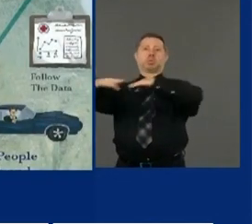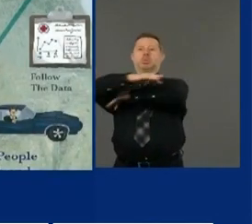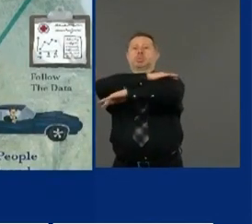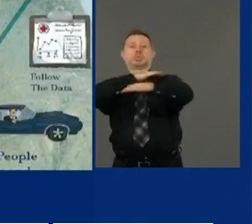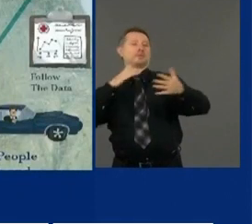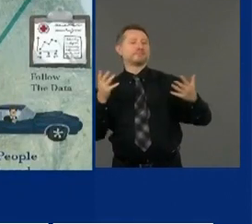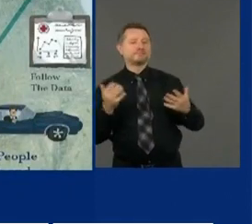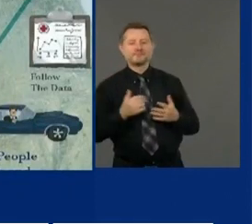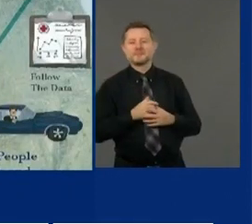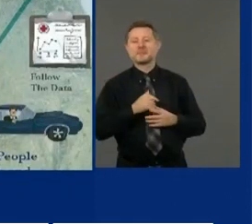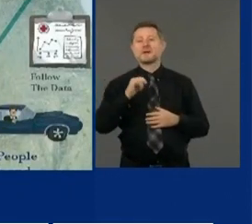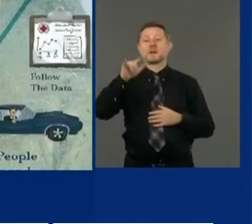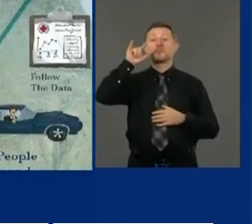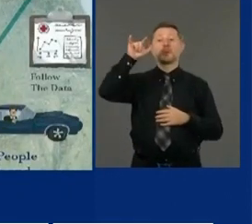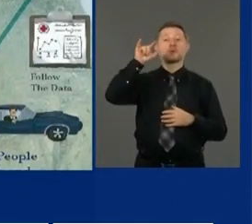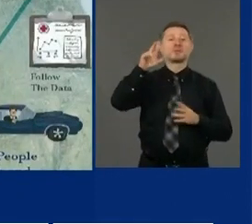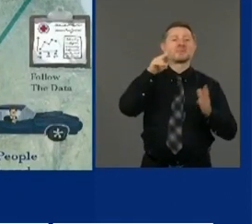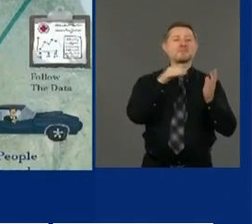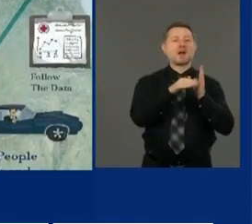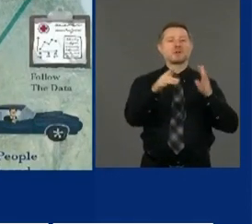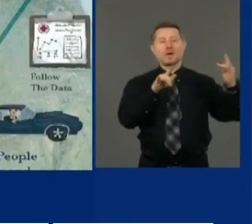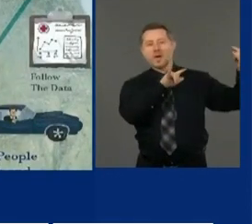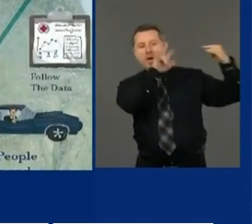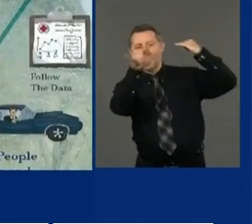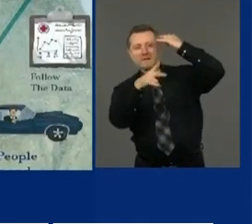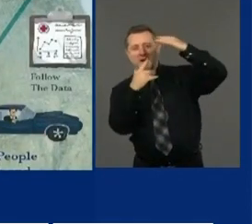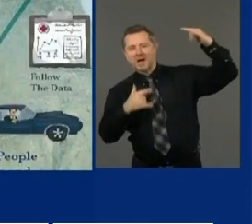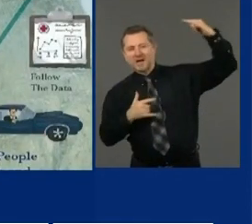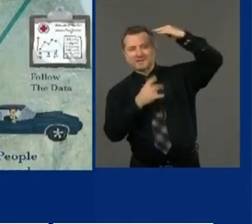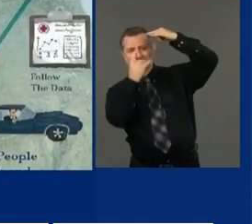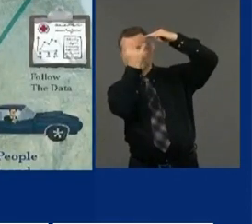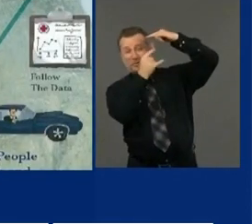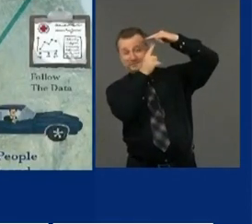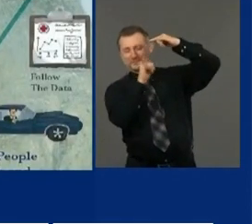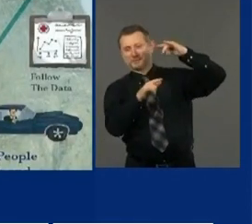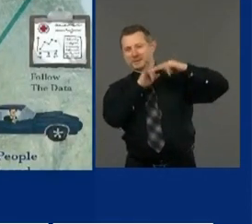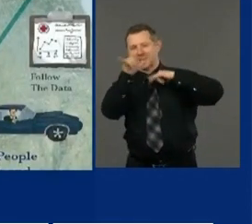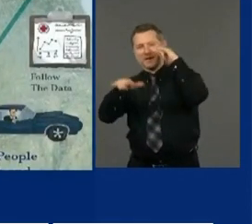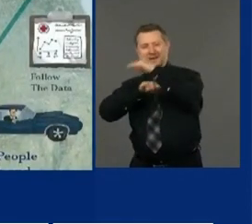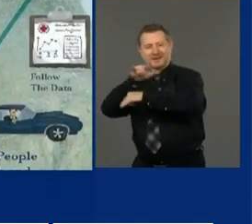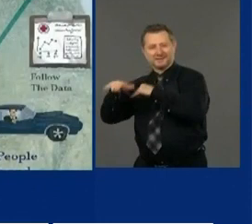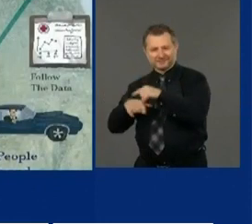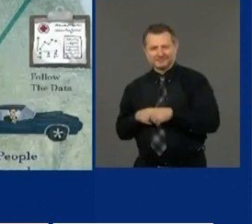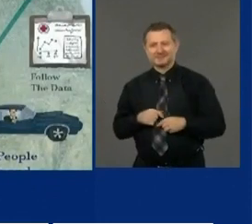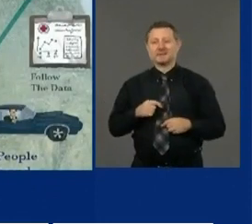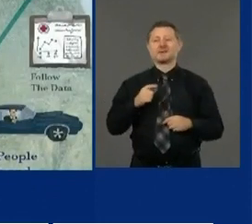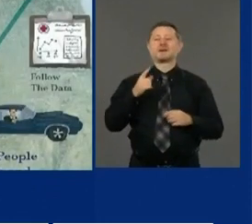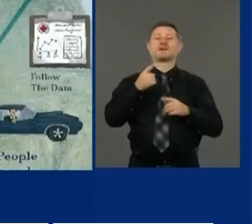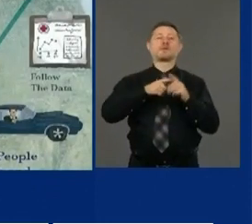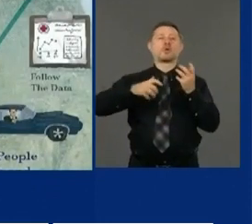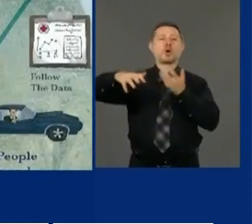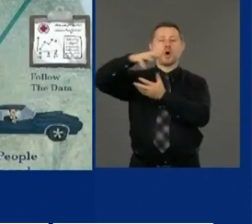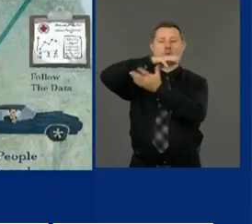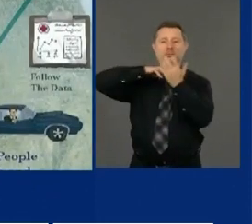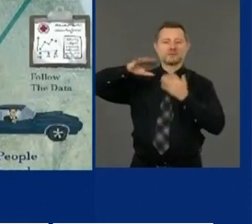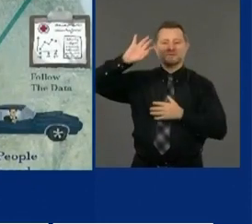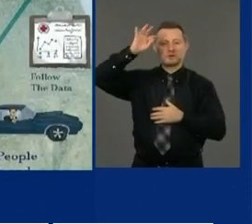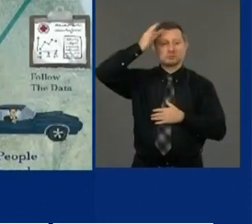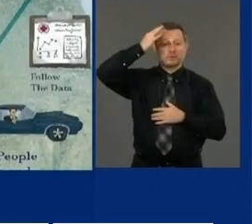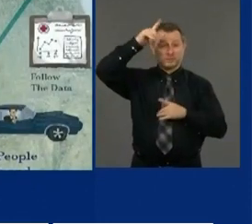HAND SANITIZER. WE HAVE THE WINDS OF FEAR THAT ARE BLOWING. EVERYBODY IS AFRAID.